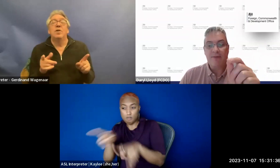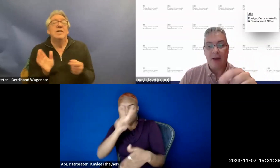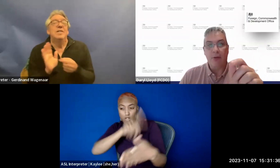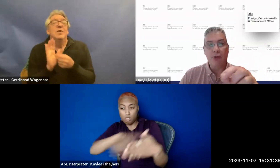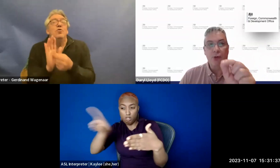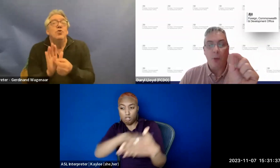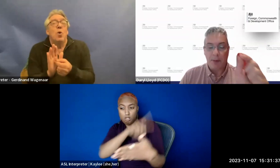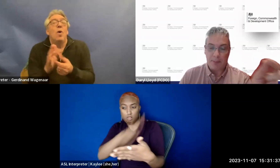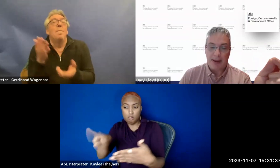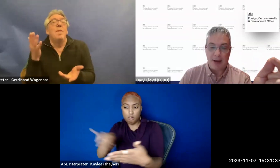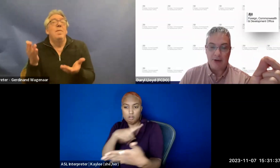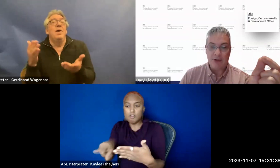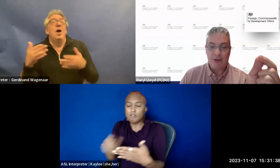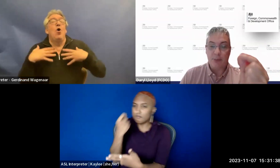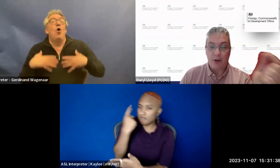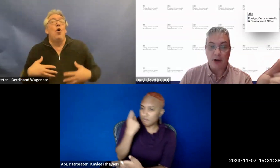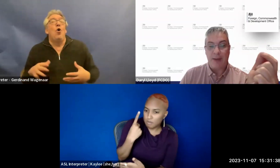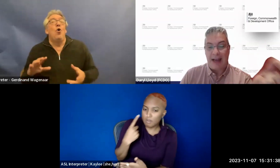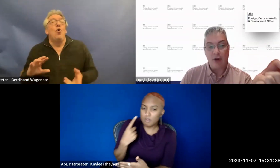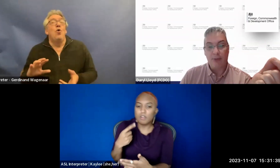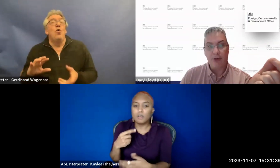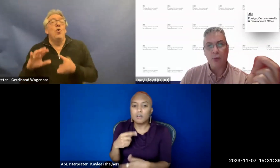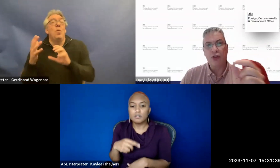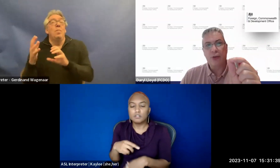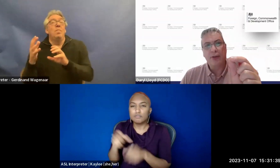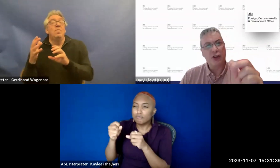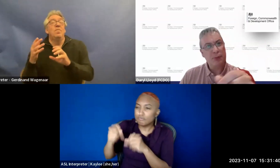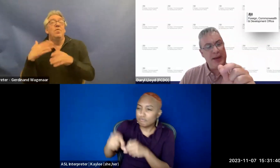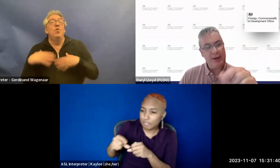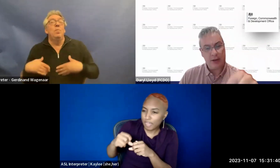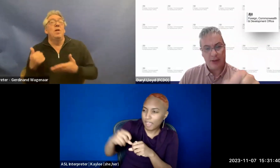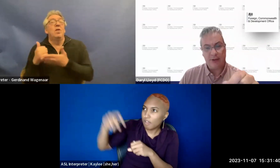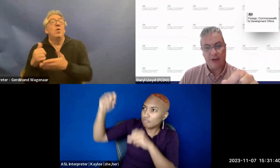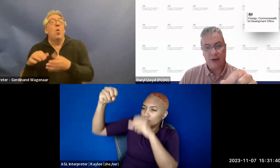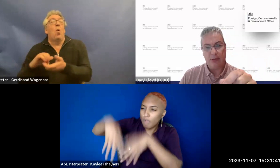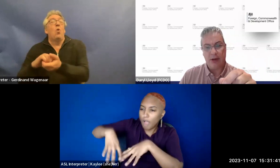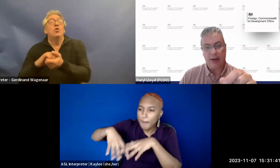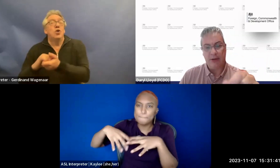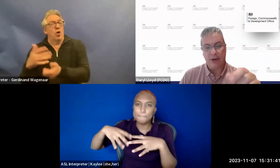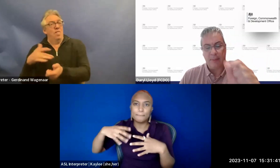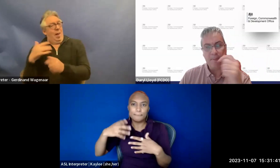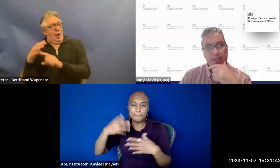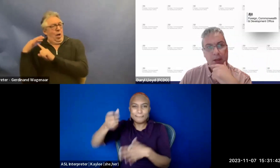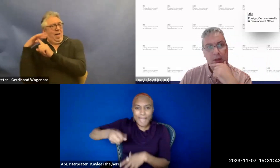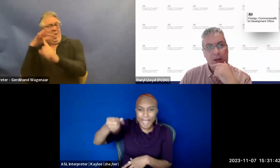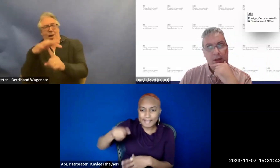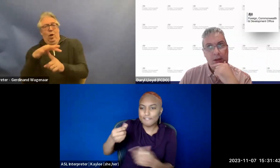felt that dropping supply bags from helicopters was the most expedient thing to do at the time.